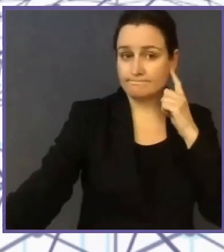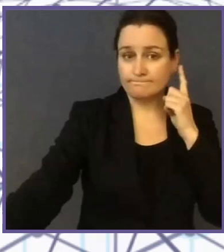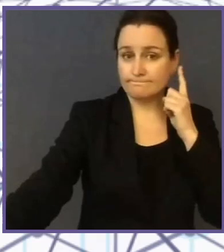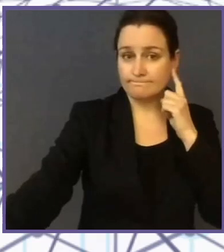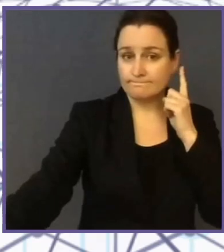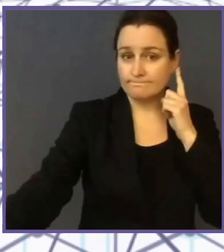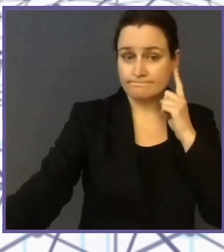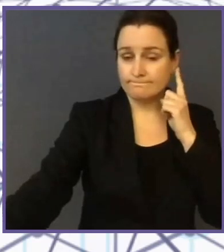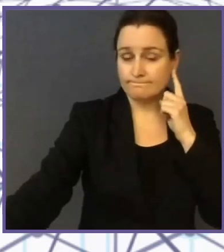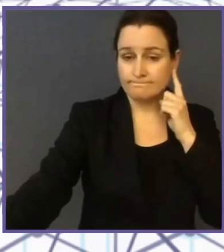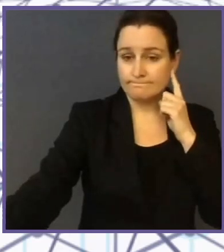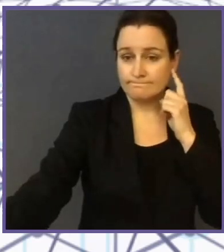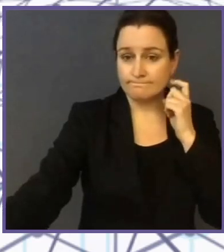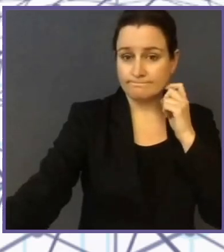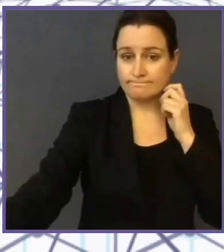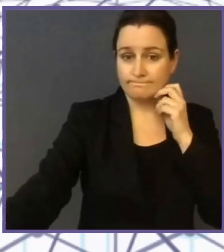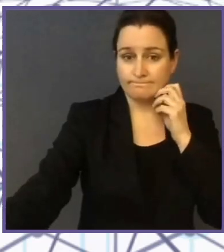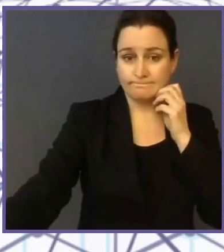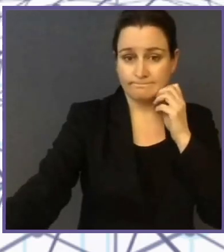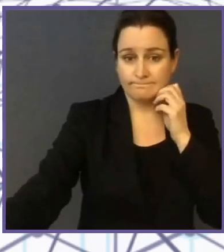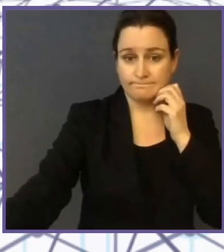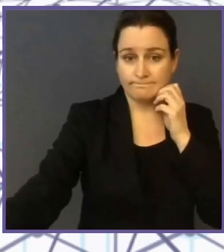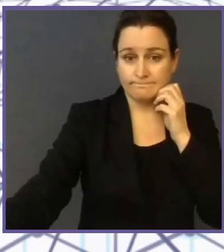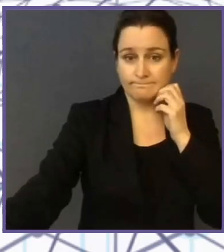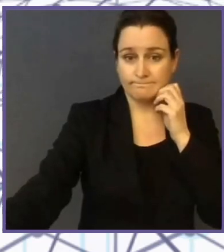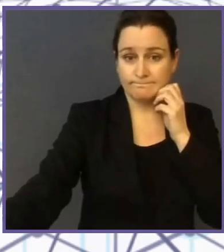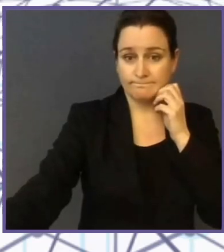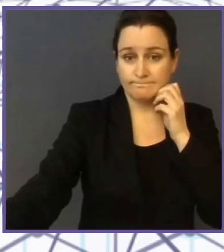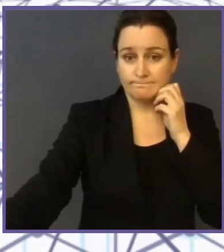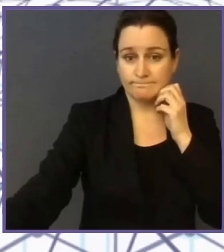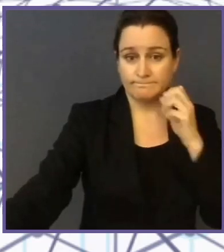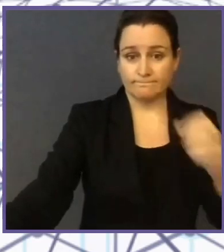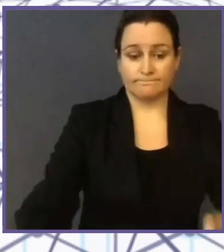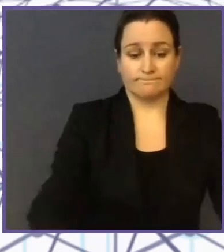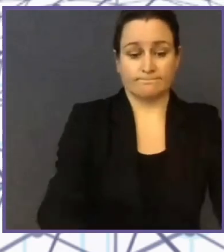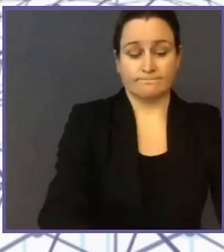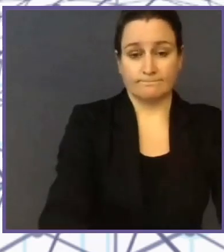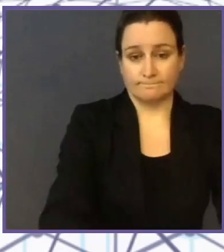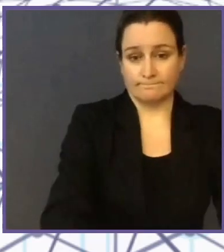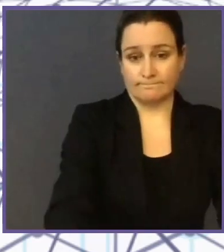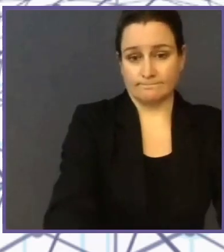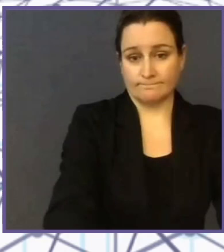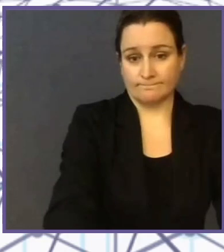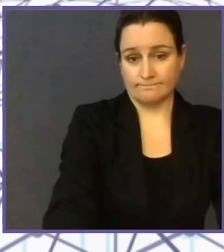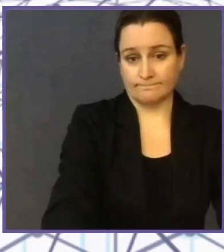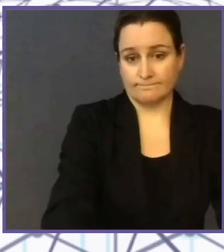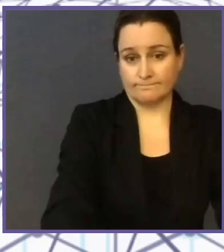changes to make an environment of sustainability despite huge investment for service delivery.